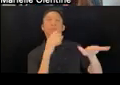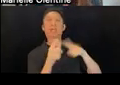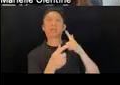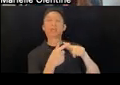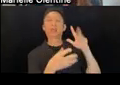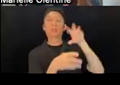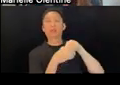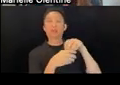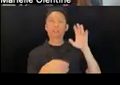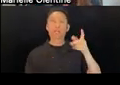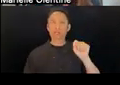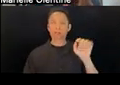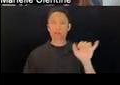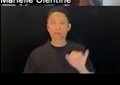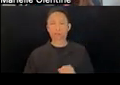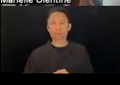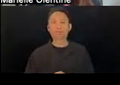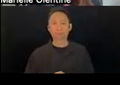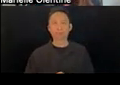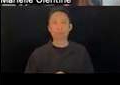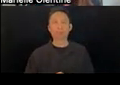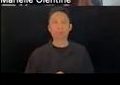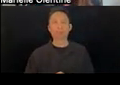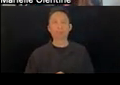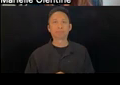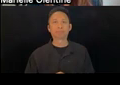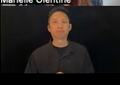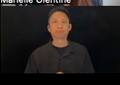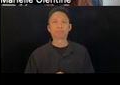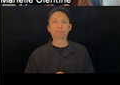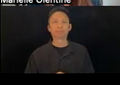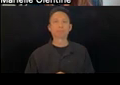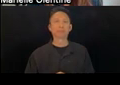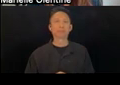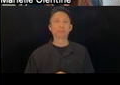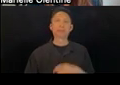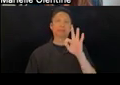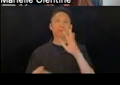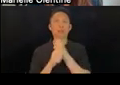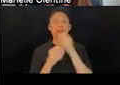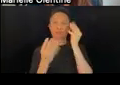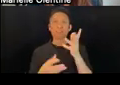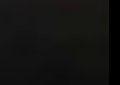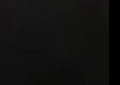This is somebody who's gone out of their way to support your filmmaking vision. Update everybody